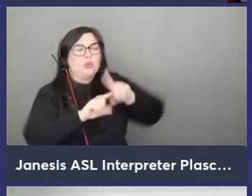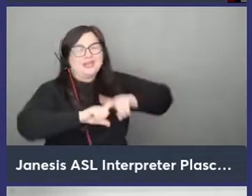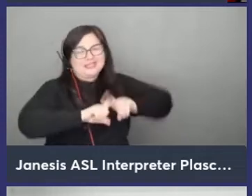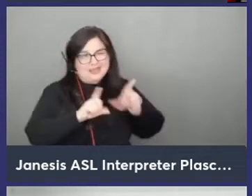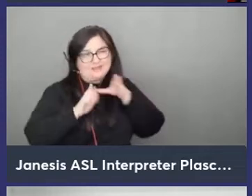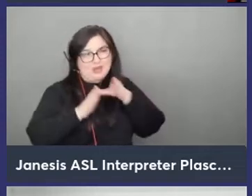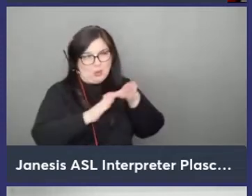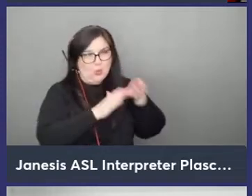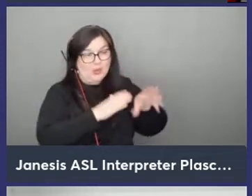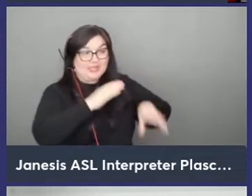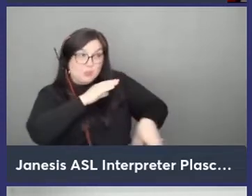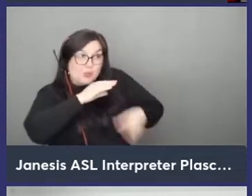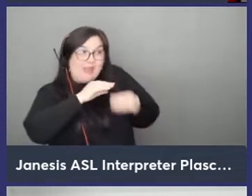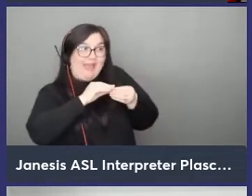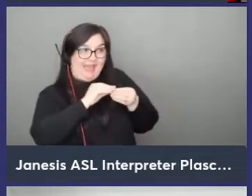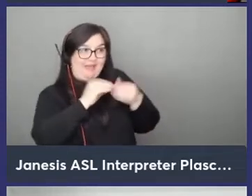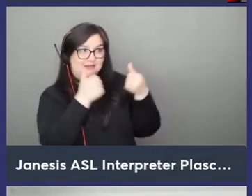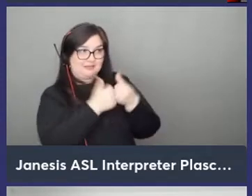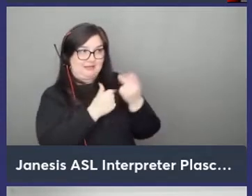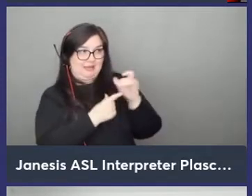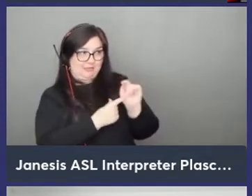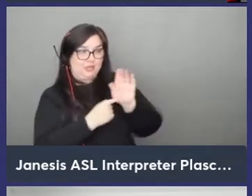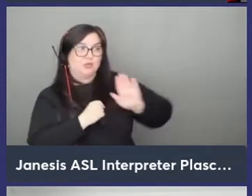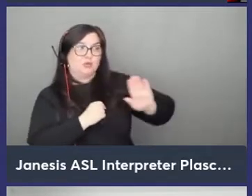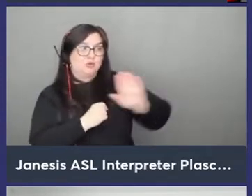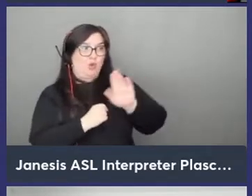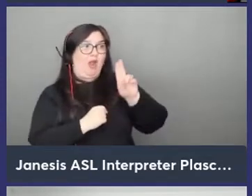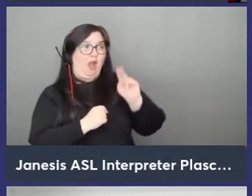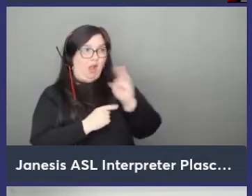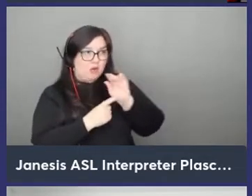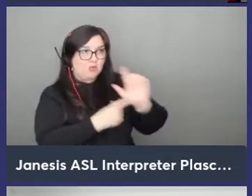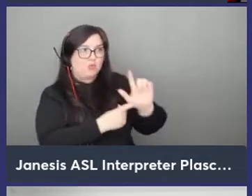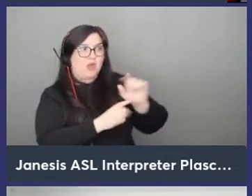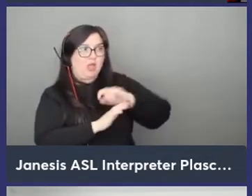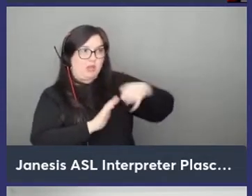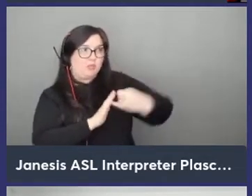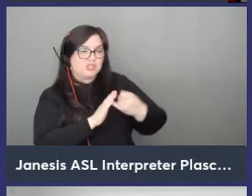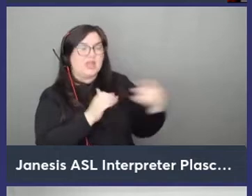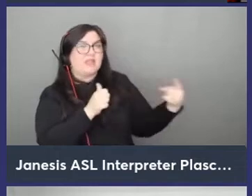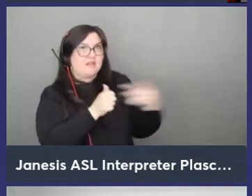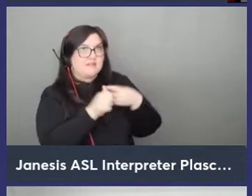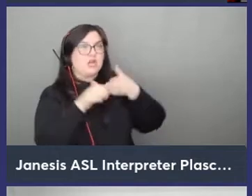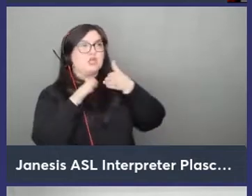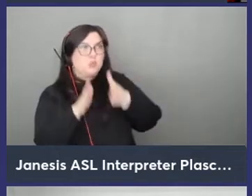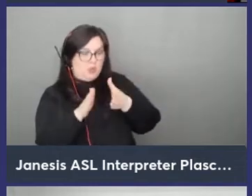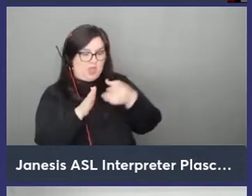add GameKit to your Unreal project. The first way would be you could essentially